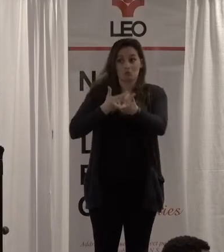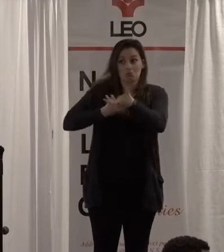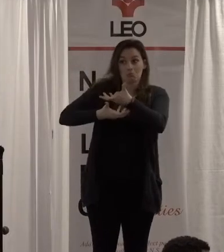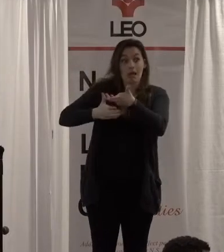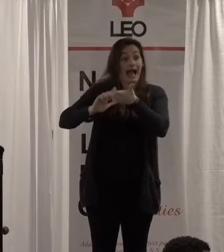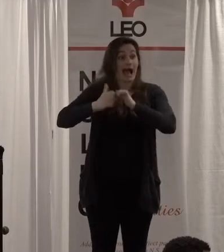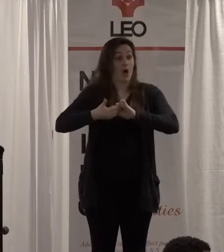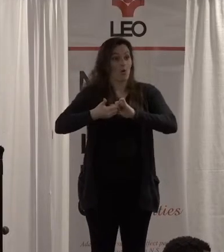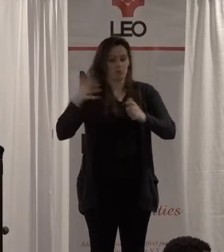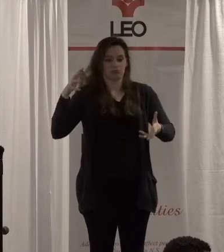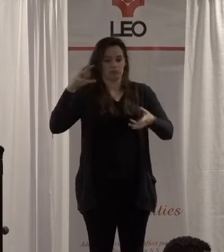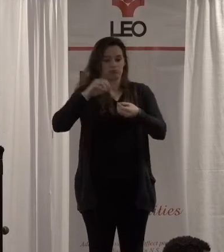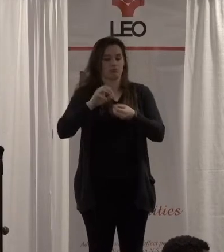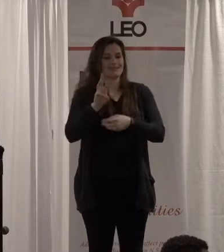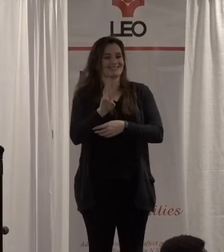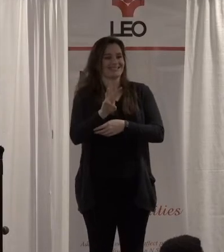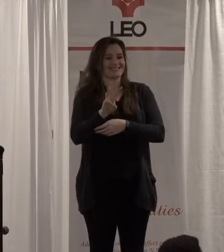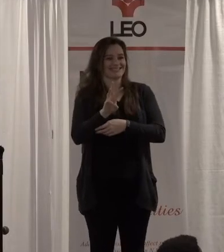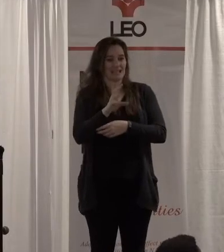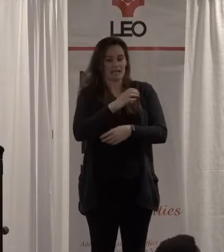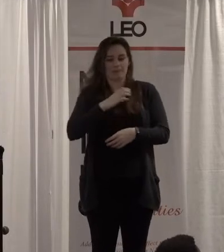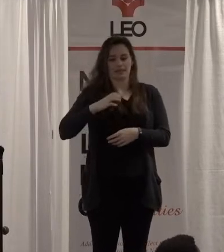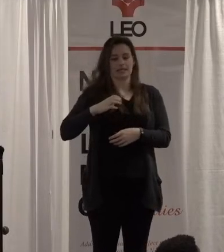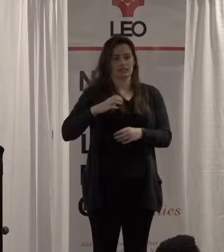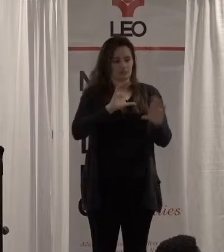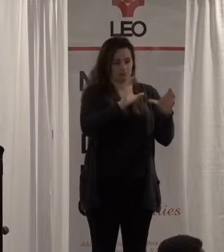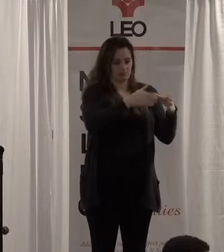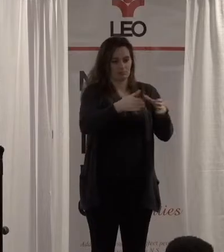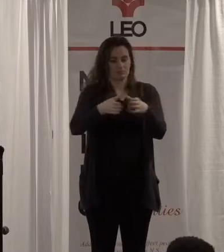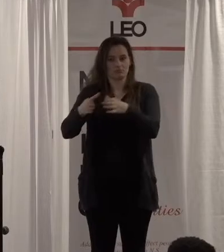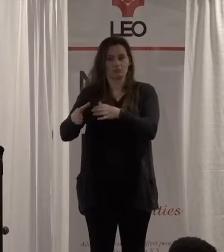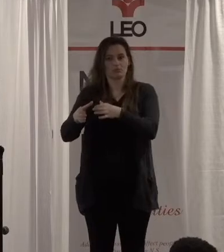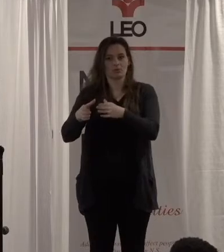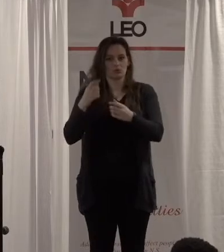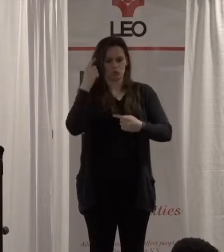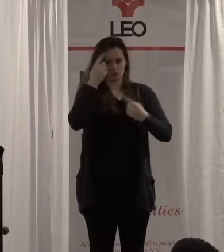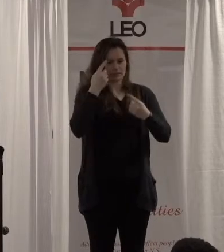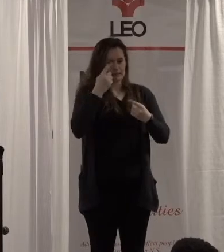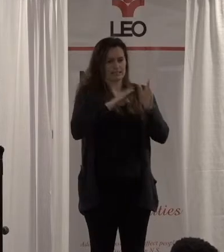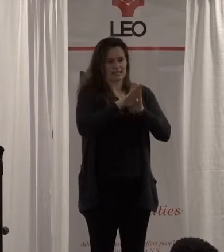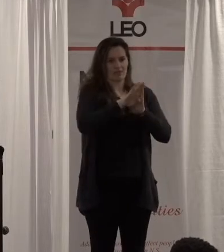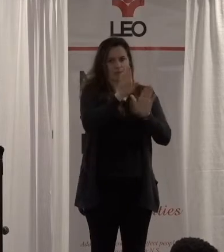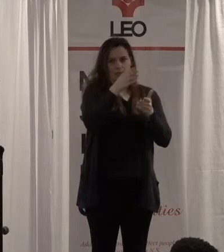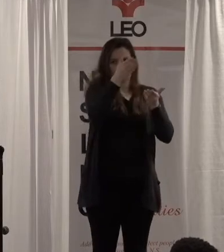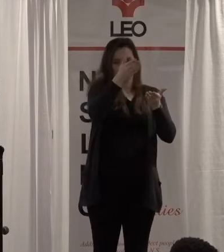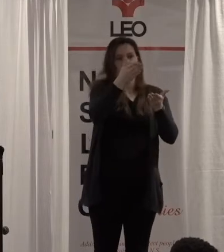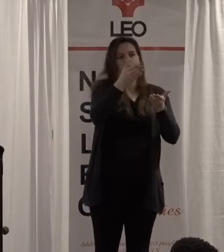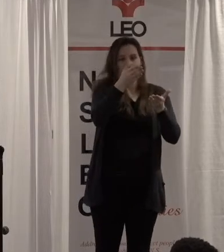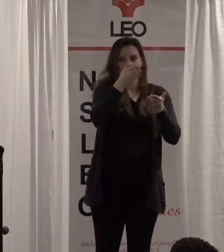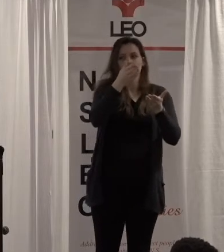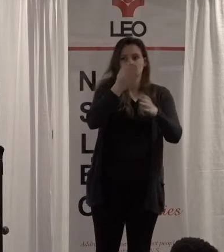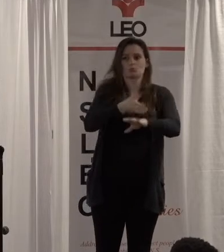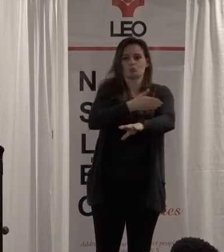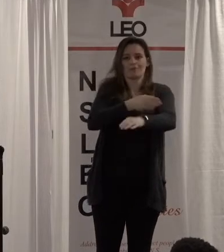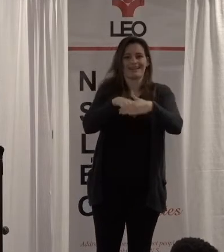THAT IS RECOMMENDATIONS ON ACCESSIBILITY STANDARDS AND ANOTHER WAY IS PROVIDING ADVICE